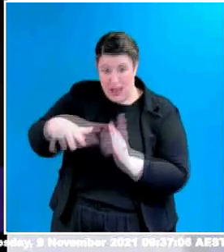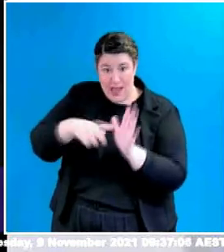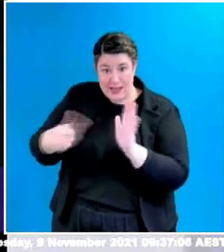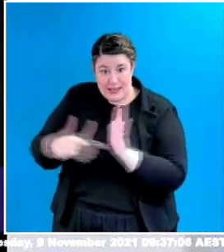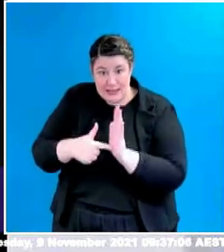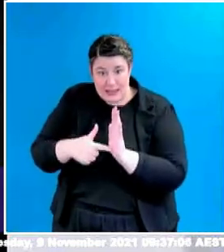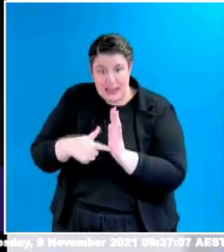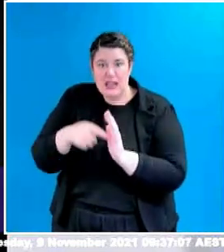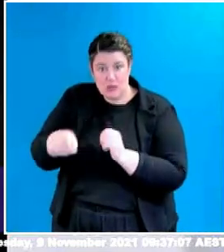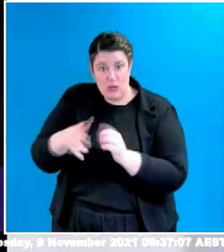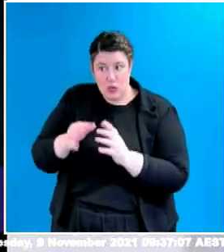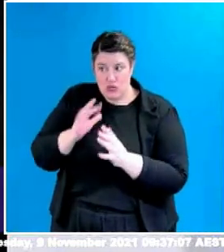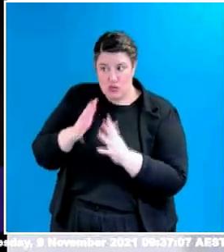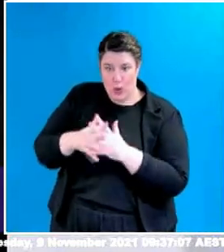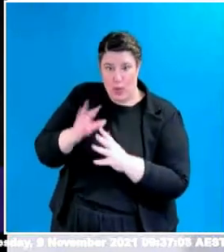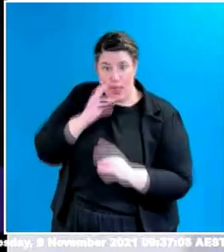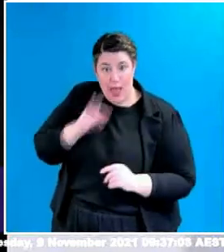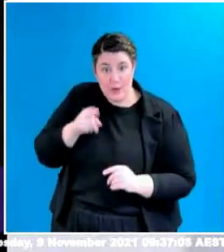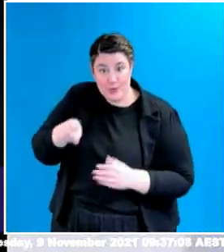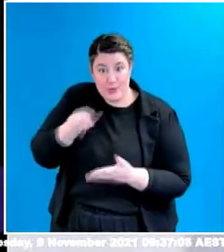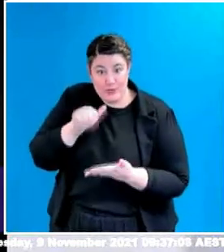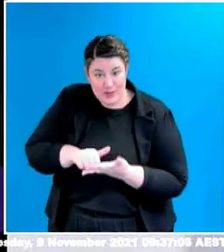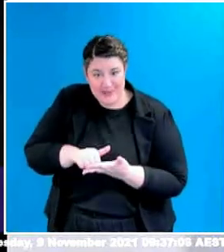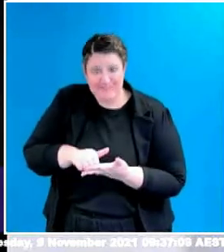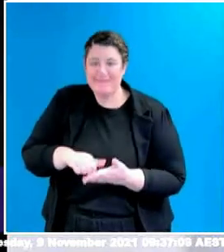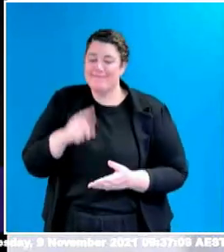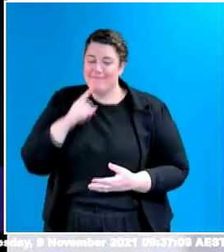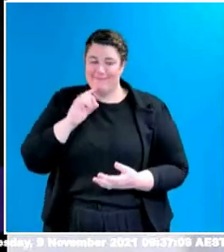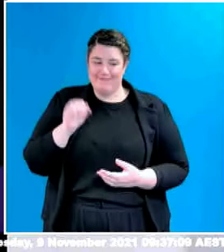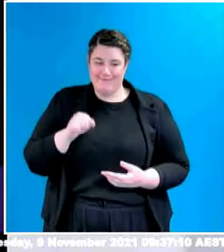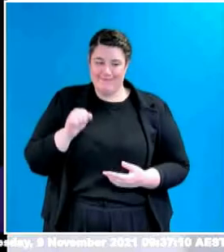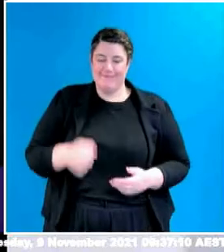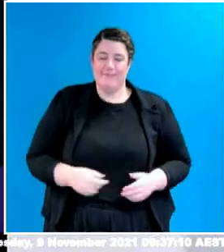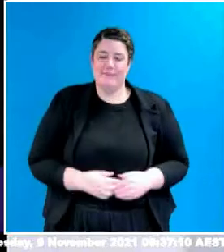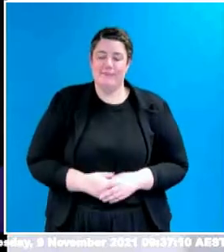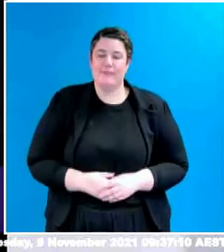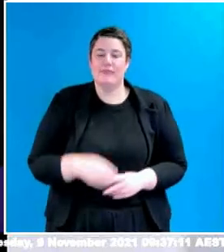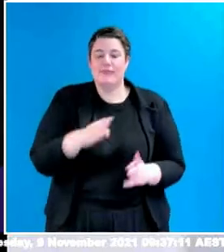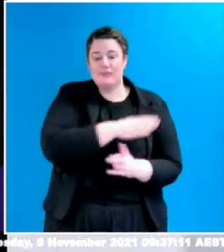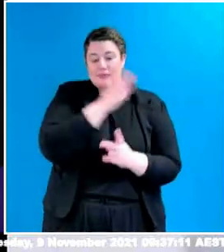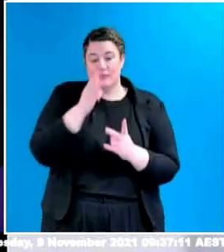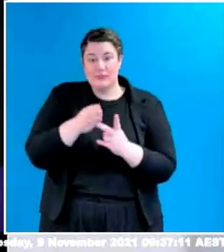Yes. I turn now to Karen Toohey.